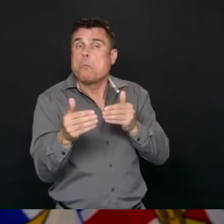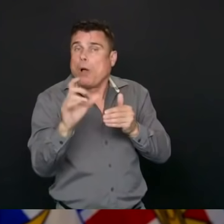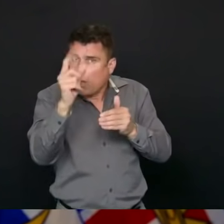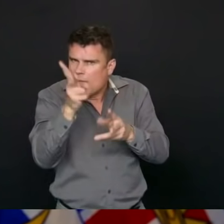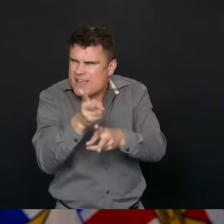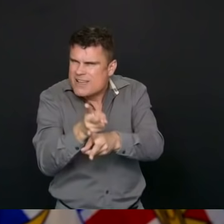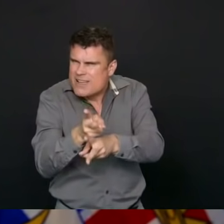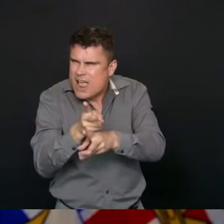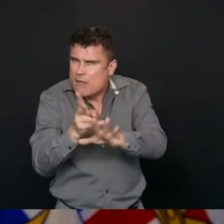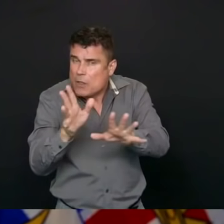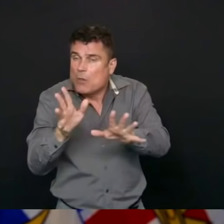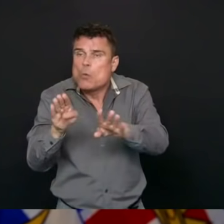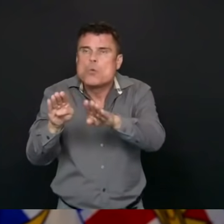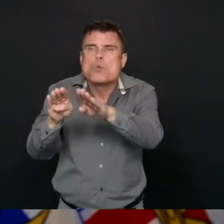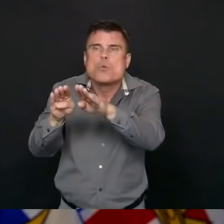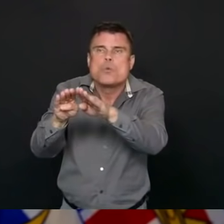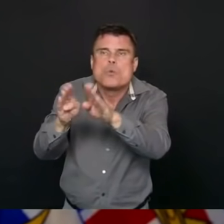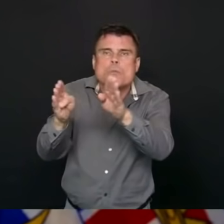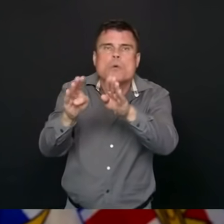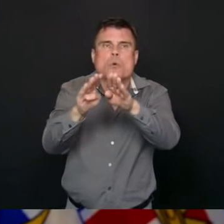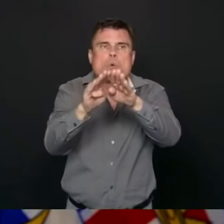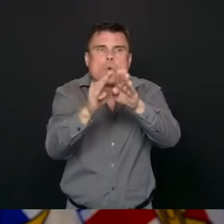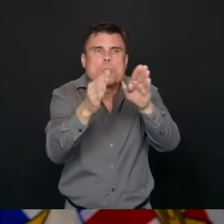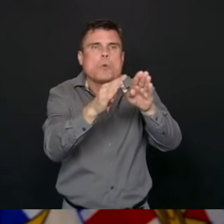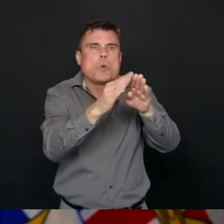process as well.